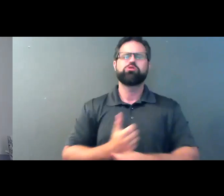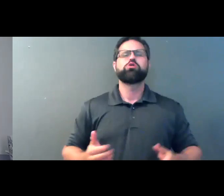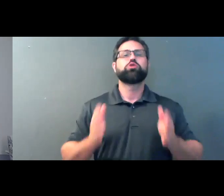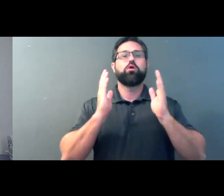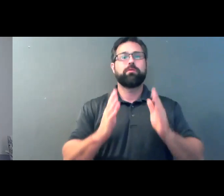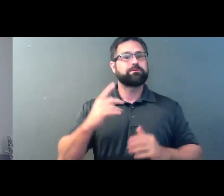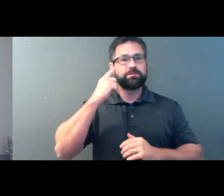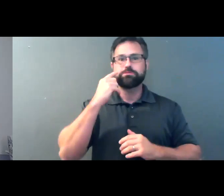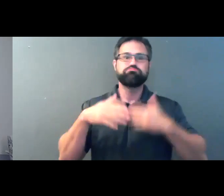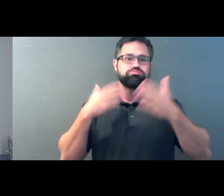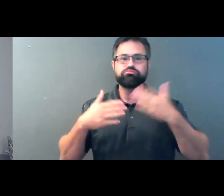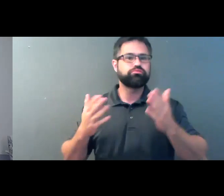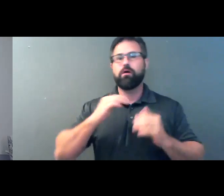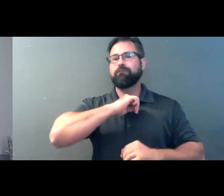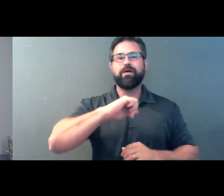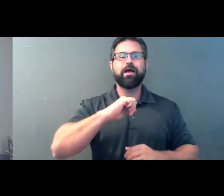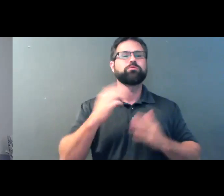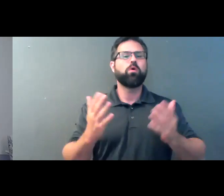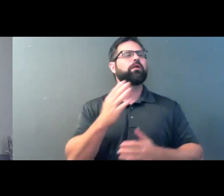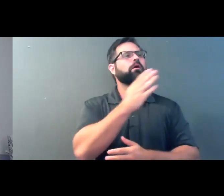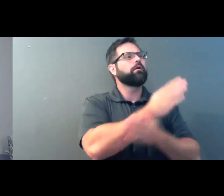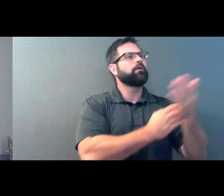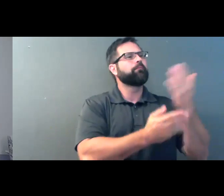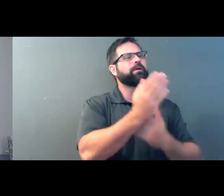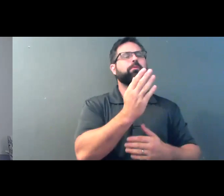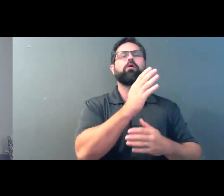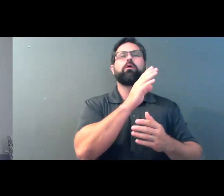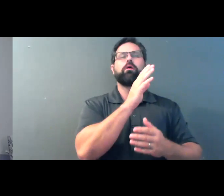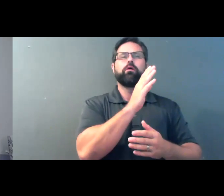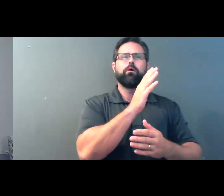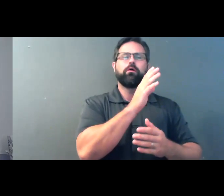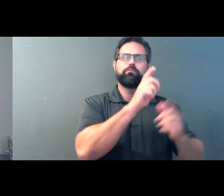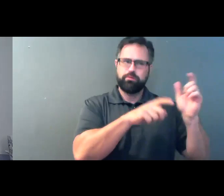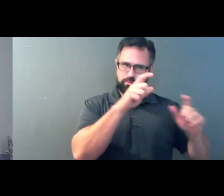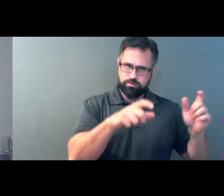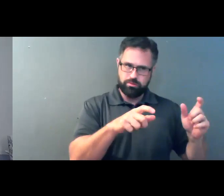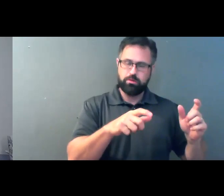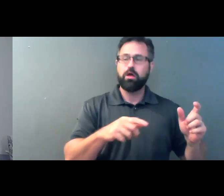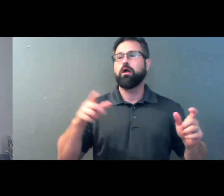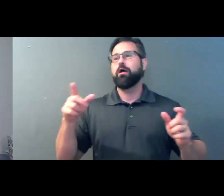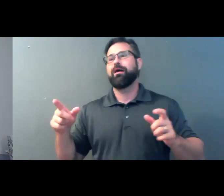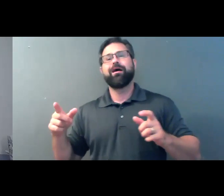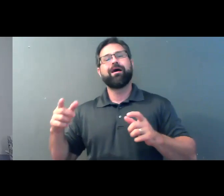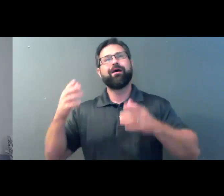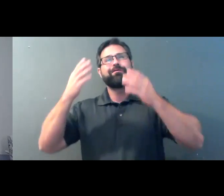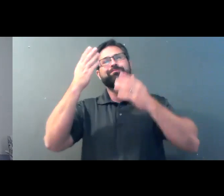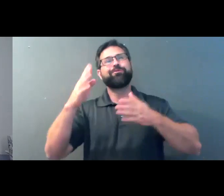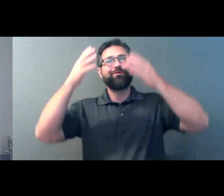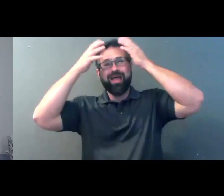is about inclusion of persons with disabilities in humanitarian action some of you especially